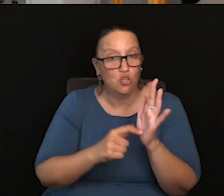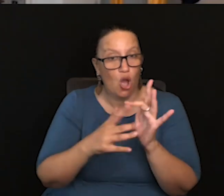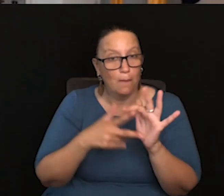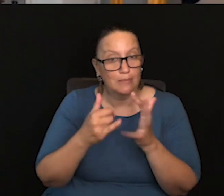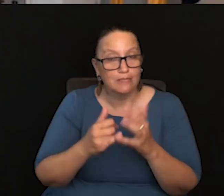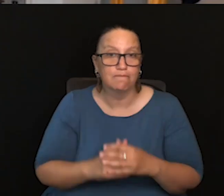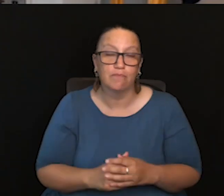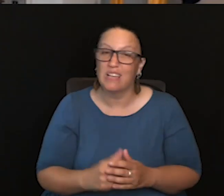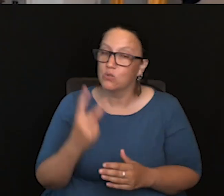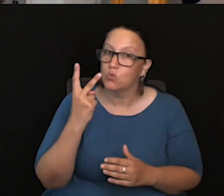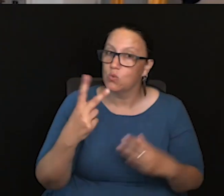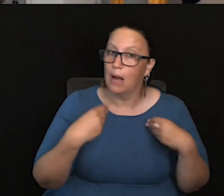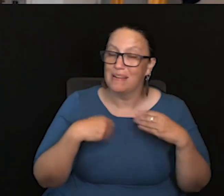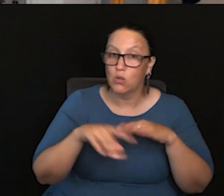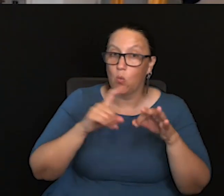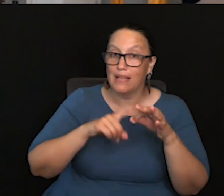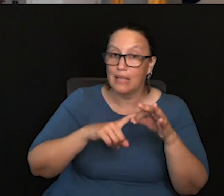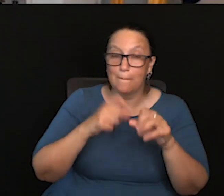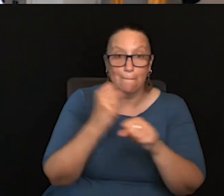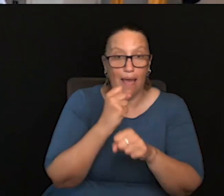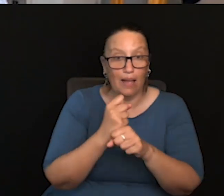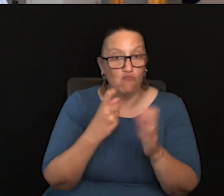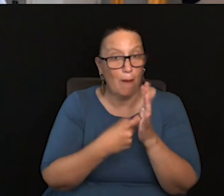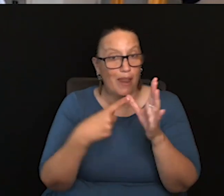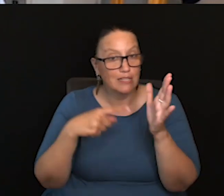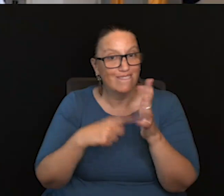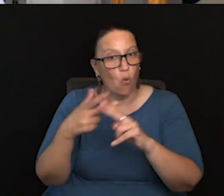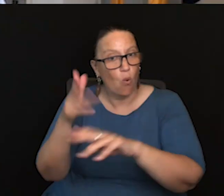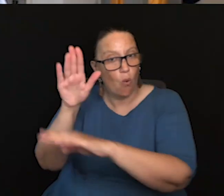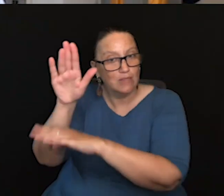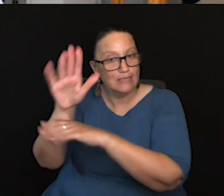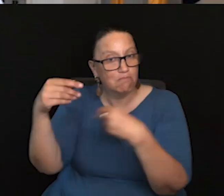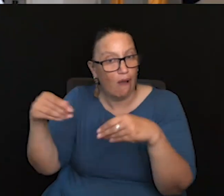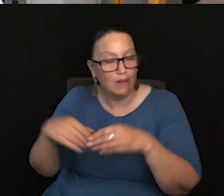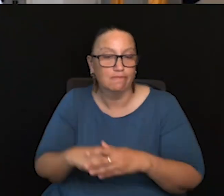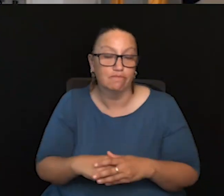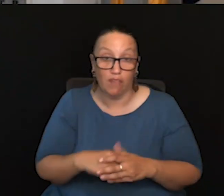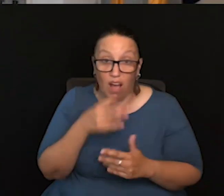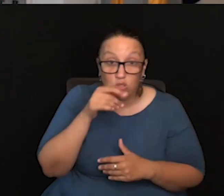in ensuring our own domestic manufacturing supply, so that we have supply for the next year of RATs?